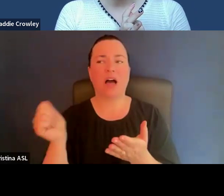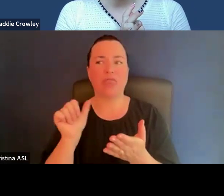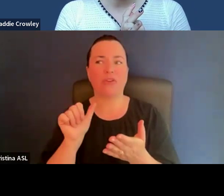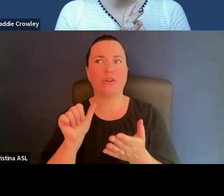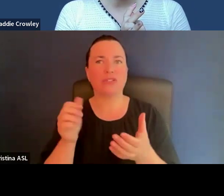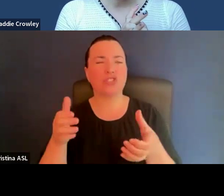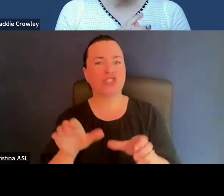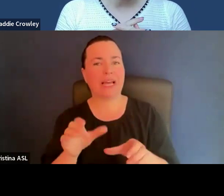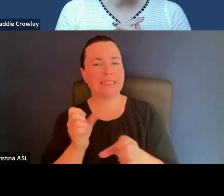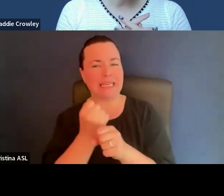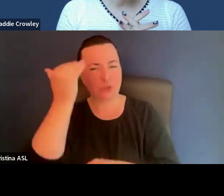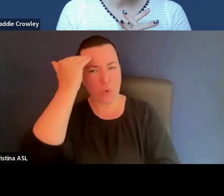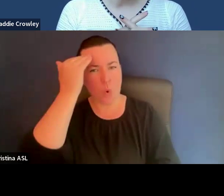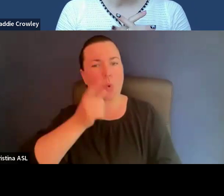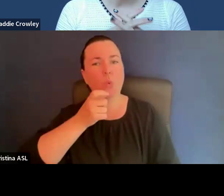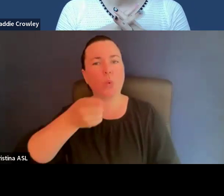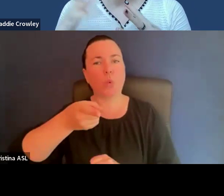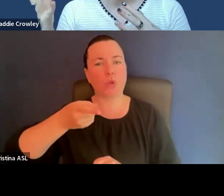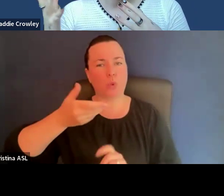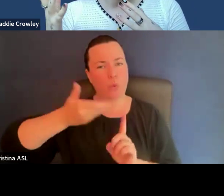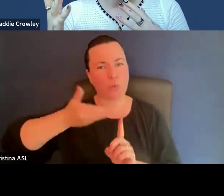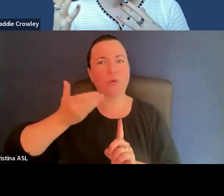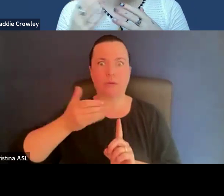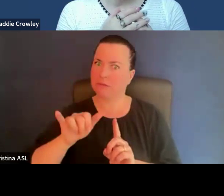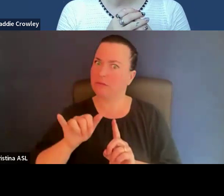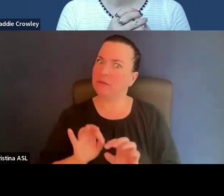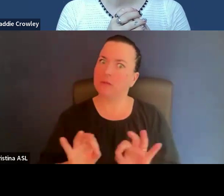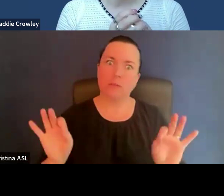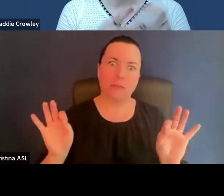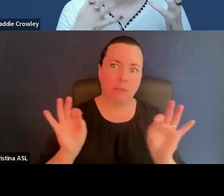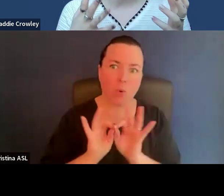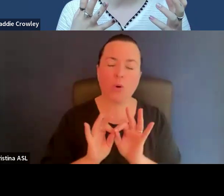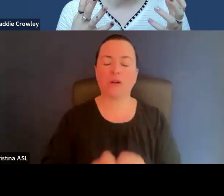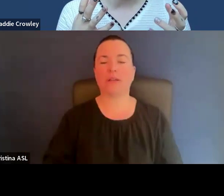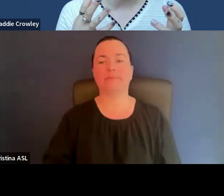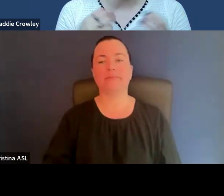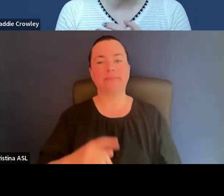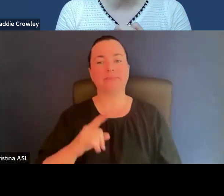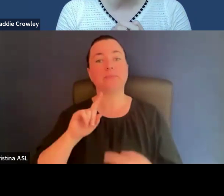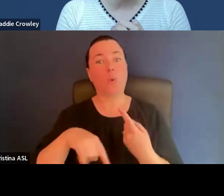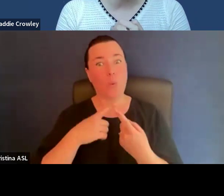And I think when things do work out, or you have those connections with people,